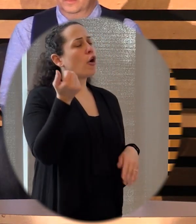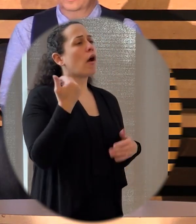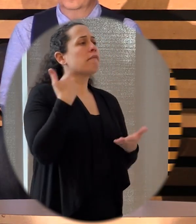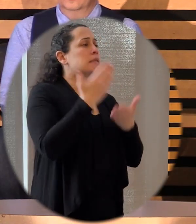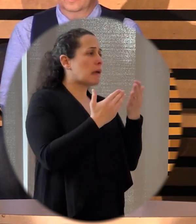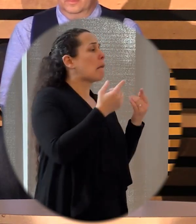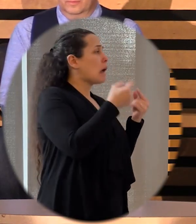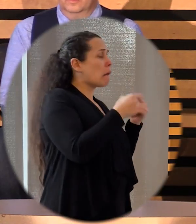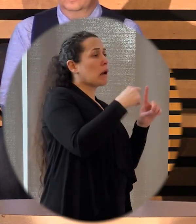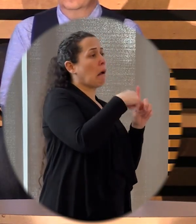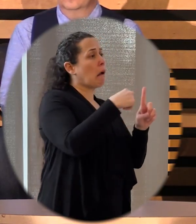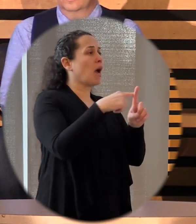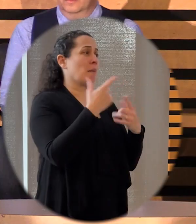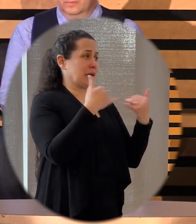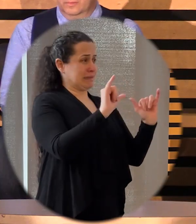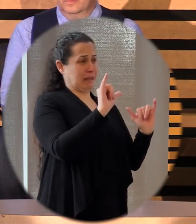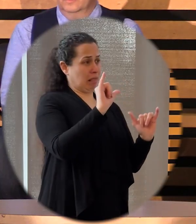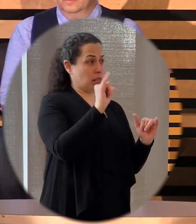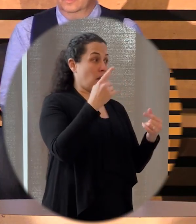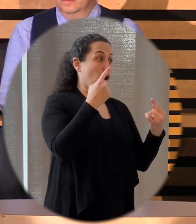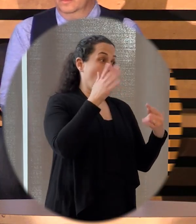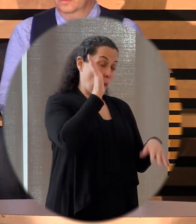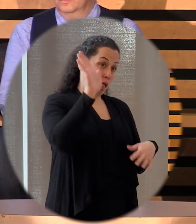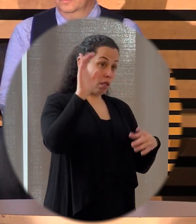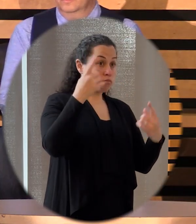good things that are happening, but we've got a long way to go. And it's not just the governments,